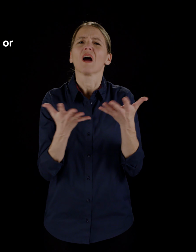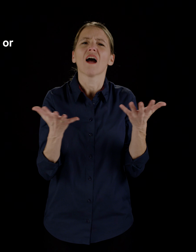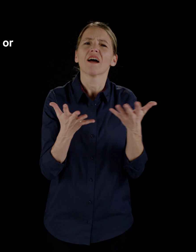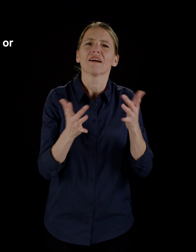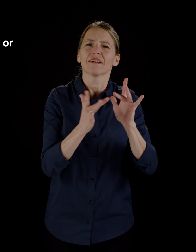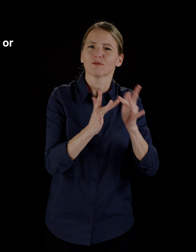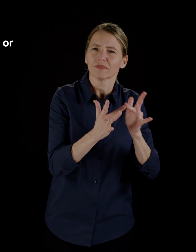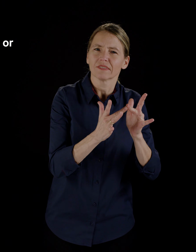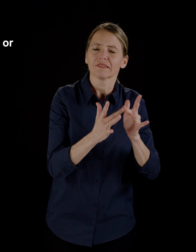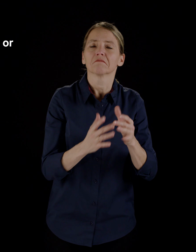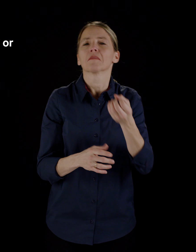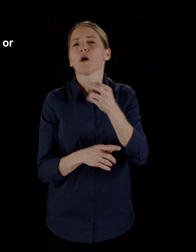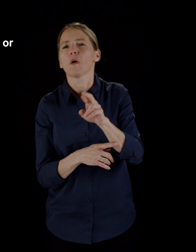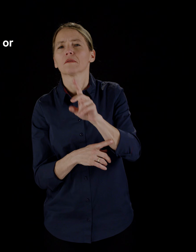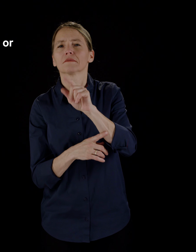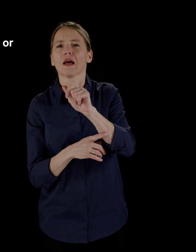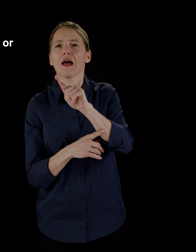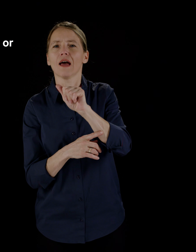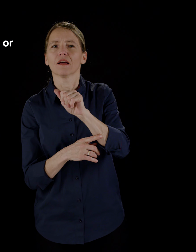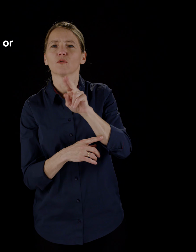What is Internet or Data Usage?